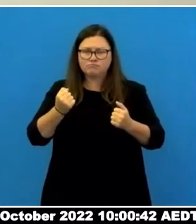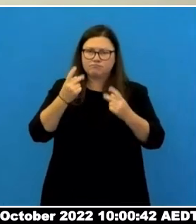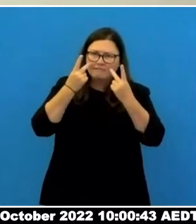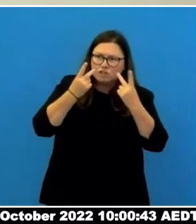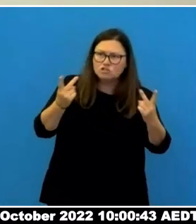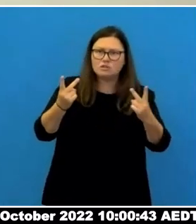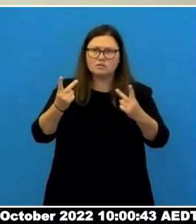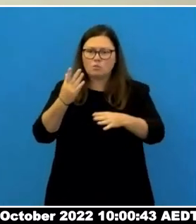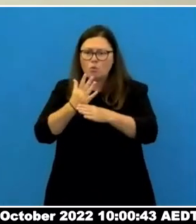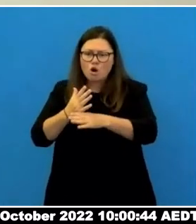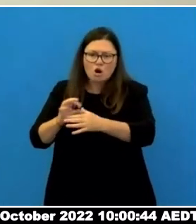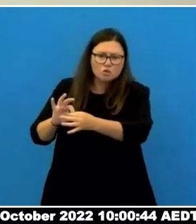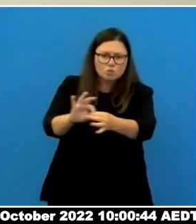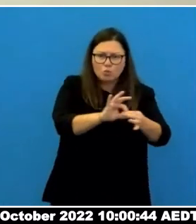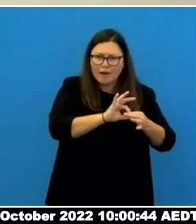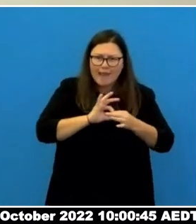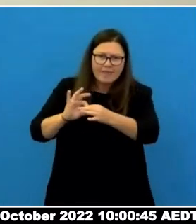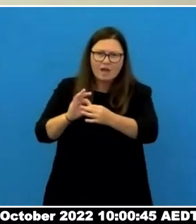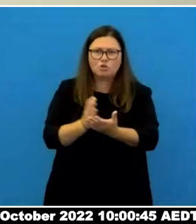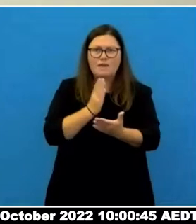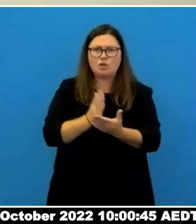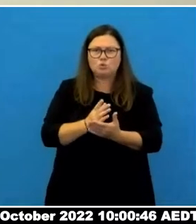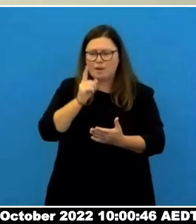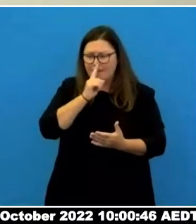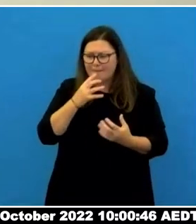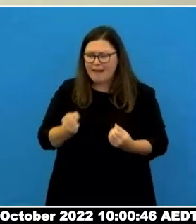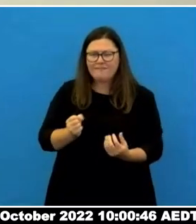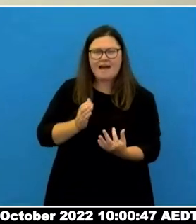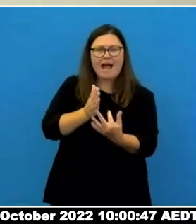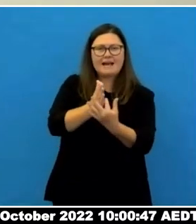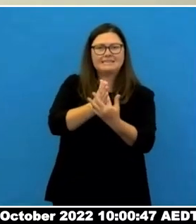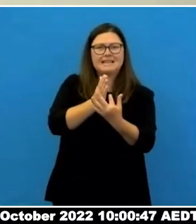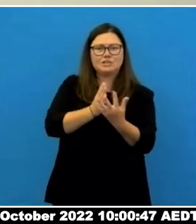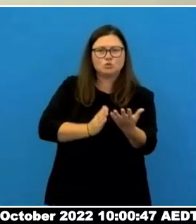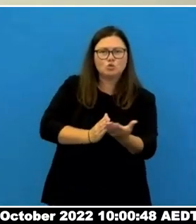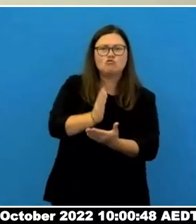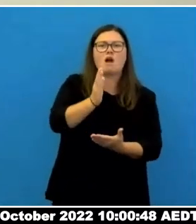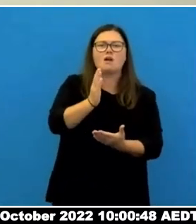ensure access to rights and foster a cohesive sense of belonging for all Australians.